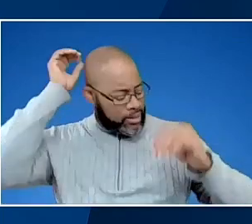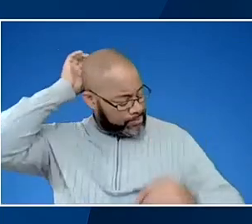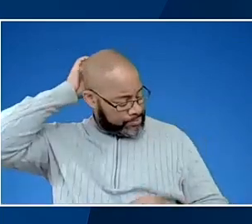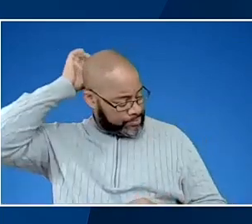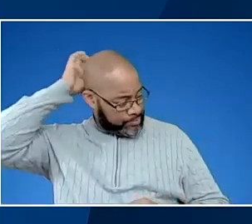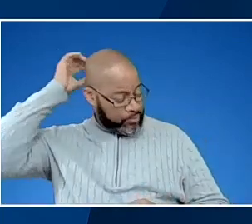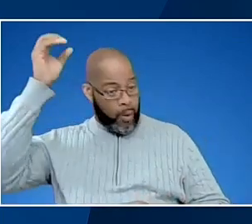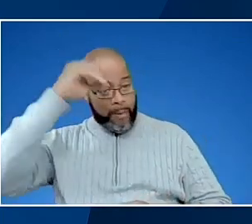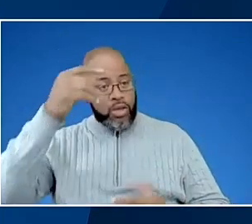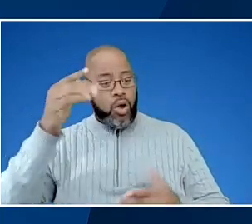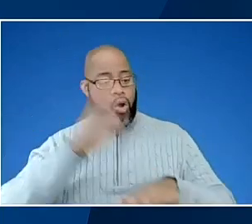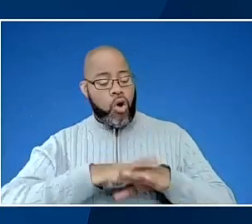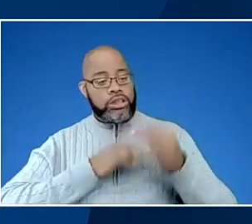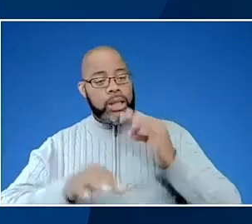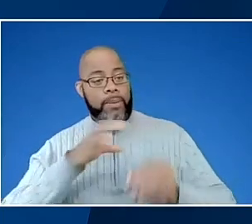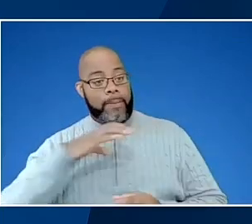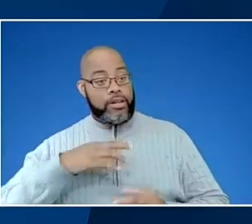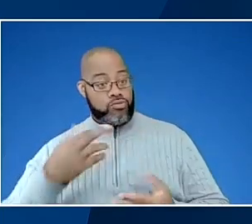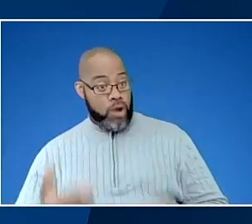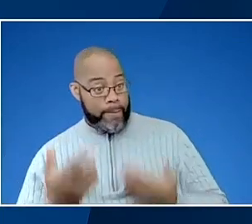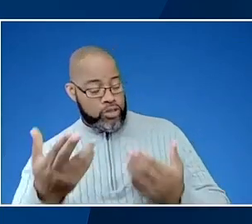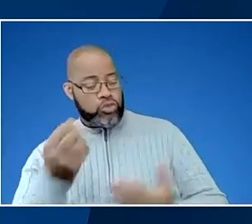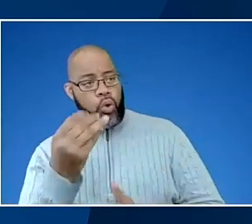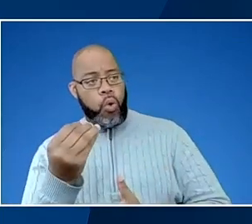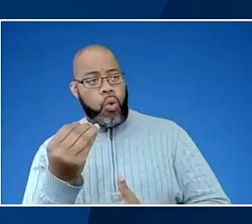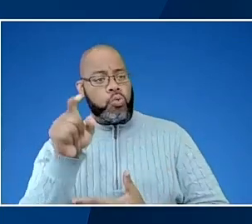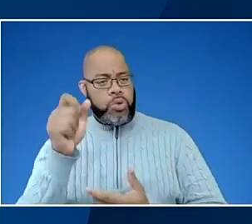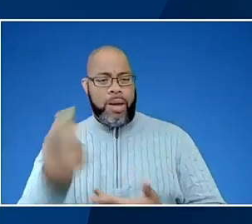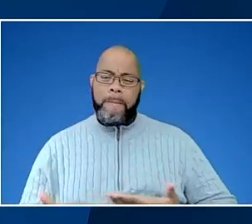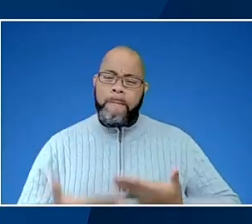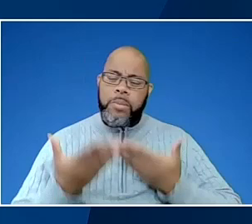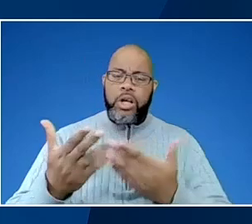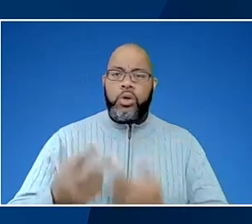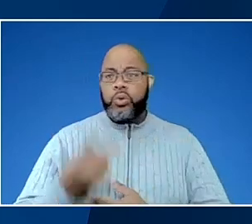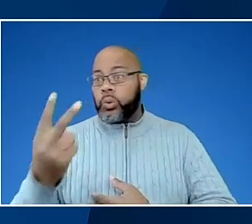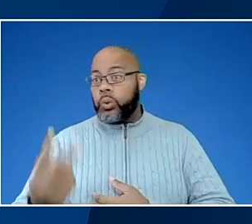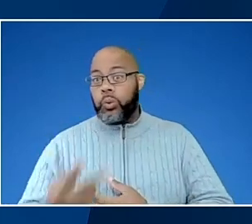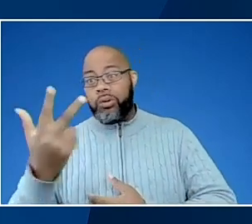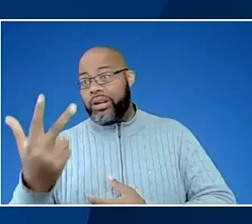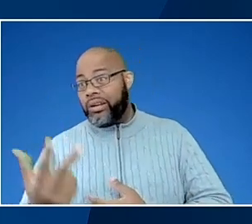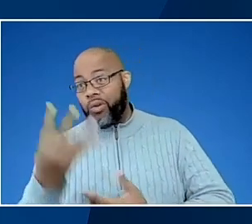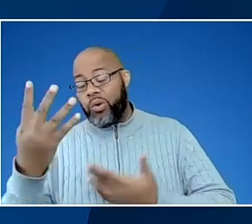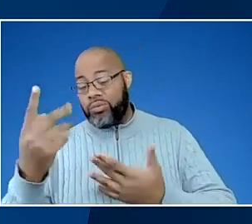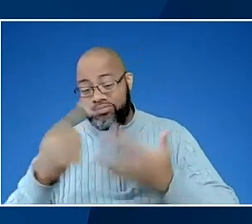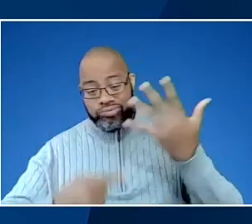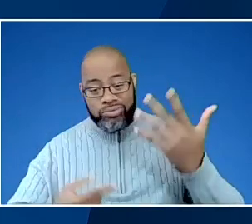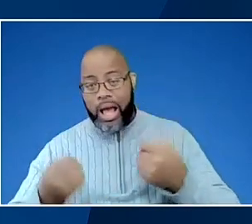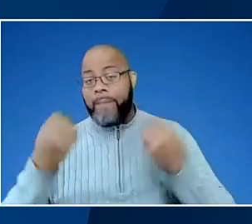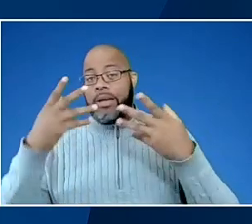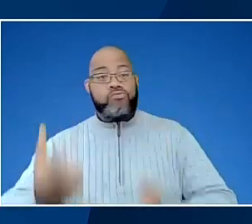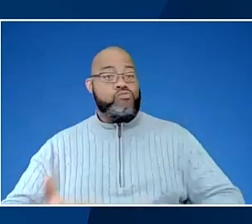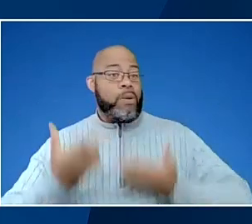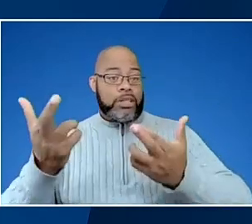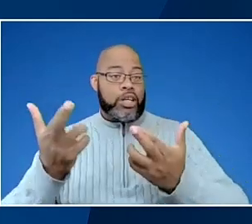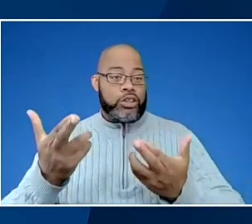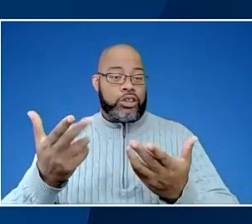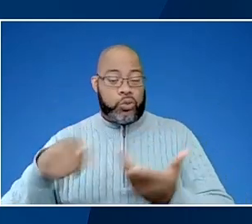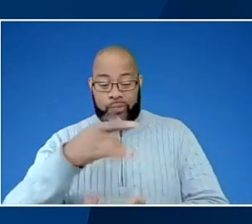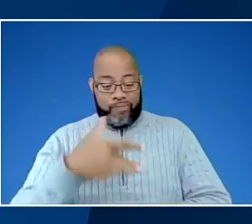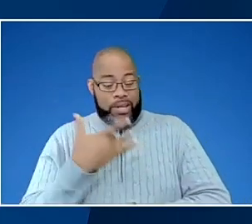on the recommendation, therefore, you can present two, three, or, you know, or however many recommendations you all feel if each of you has a different